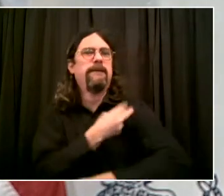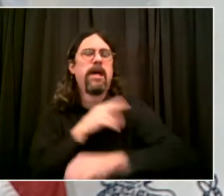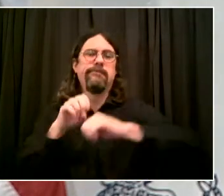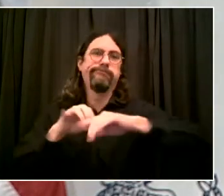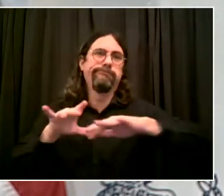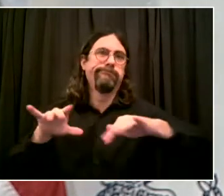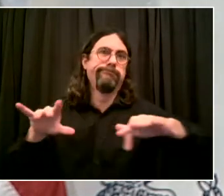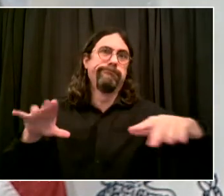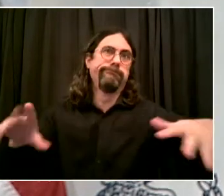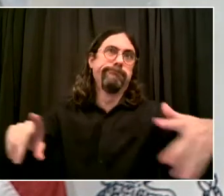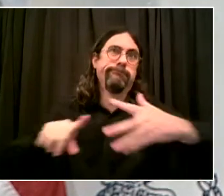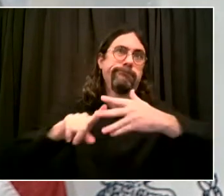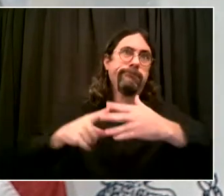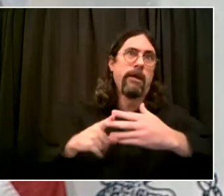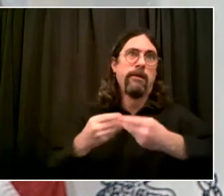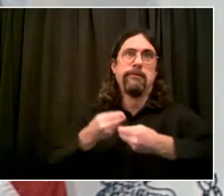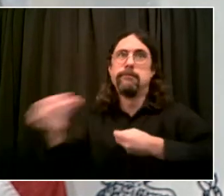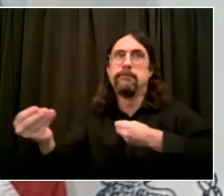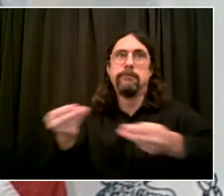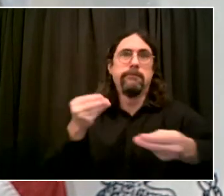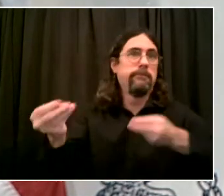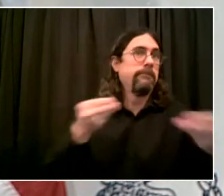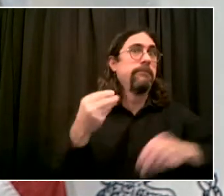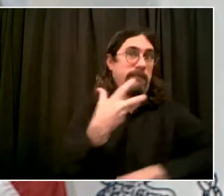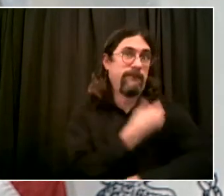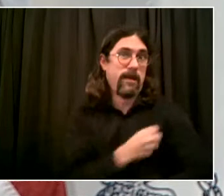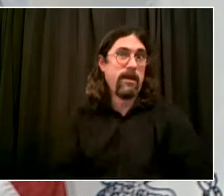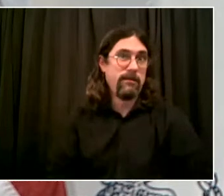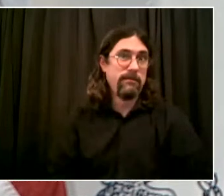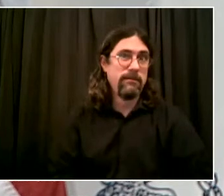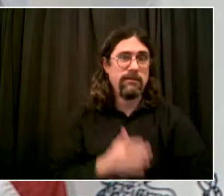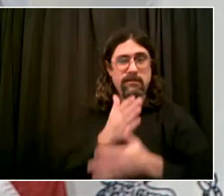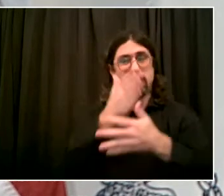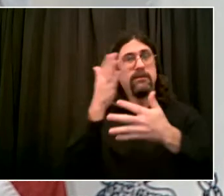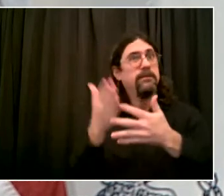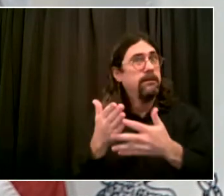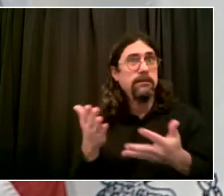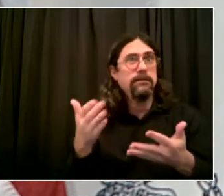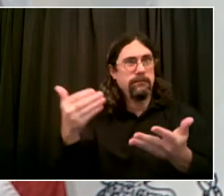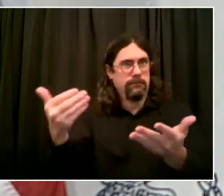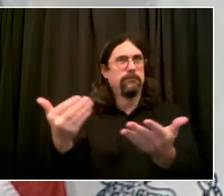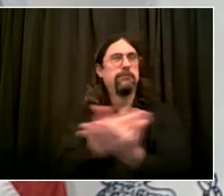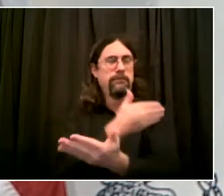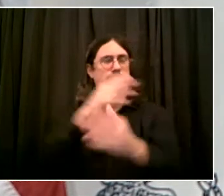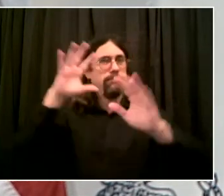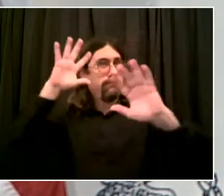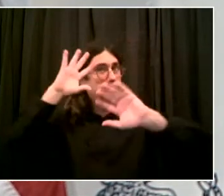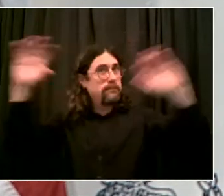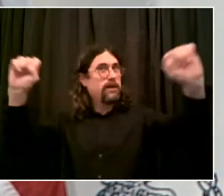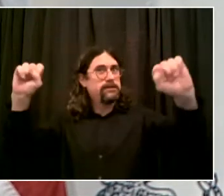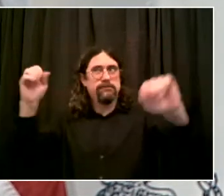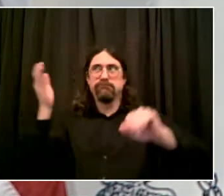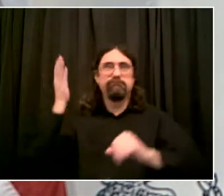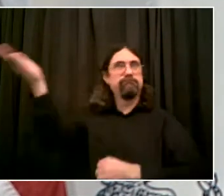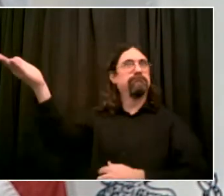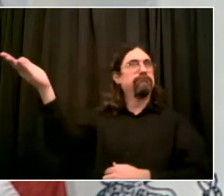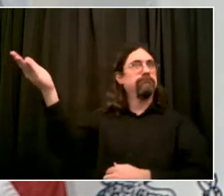WEDODO NEEED MORE SUPPLY, THE VERY FACT THAT IT IS HERE IS EXTRAORDINARY. THE FACT THAT THE ELECTION LED TO O THE NEW PRESIDENCY OF